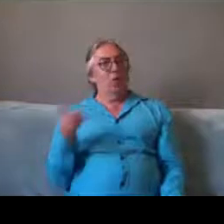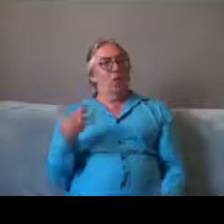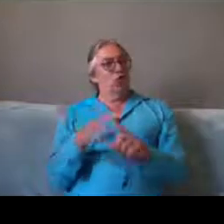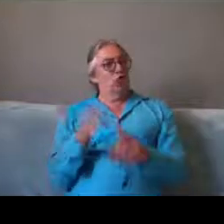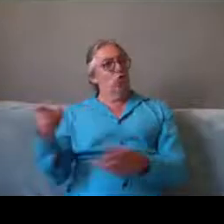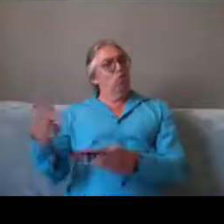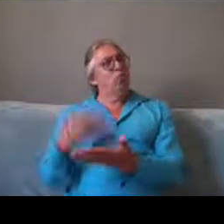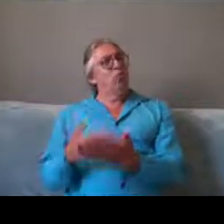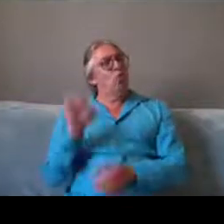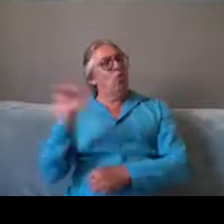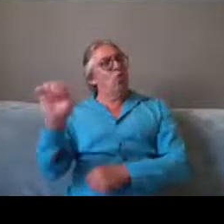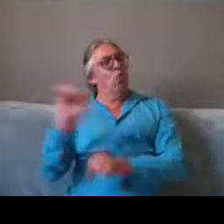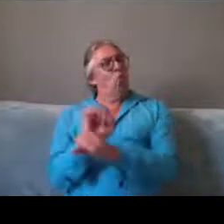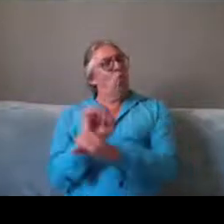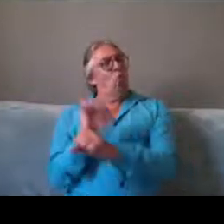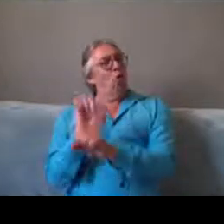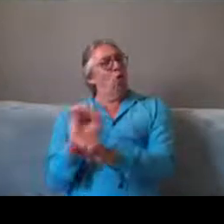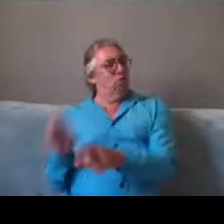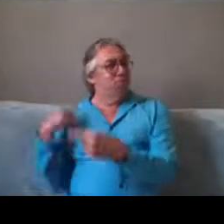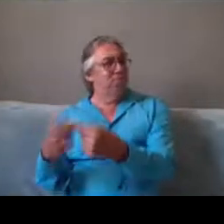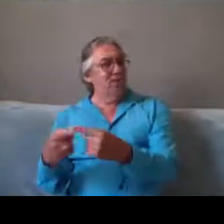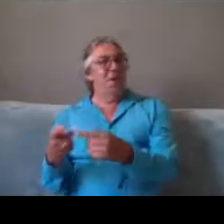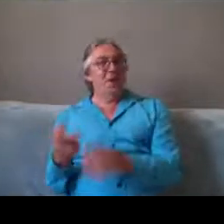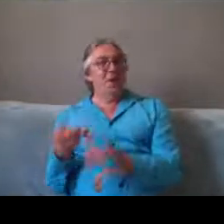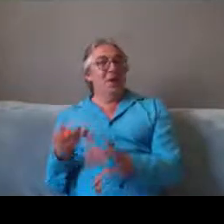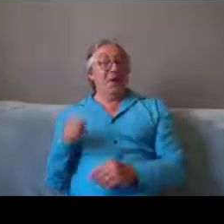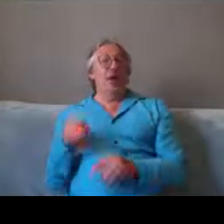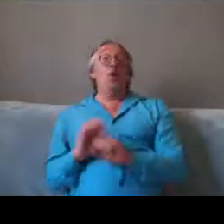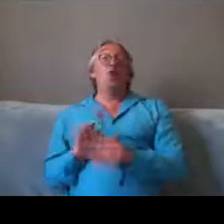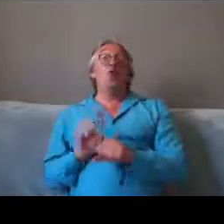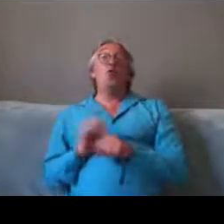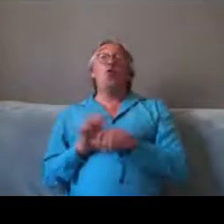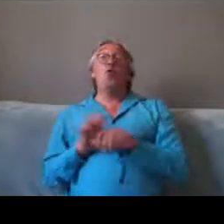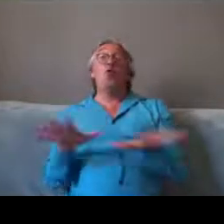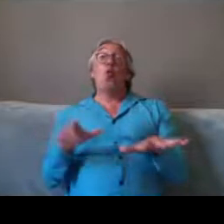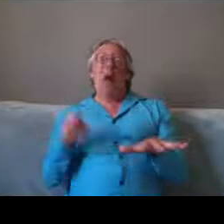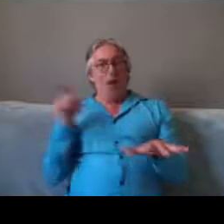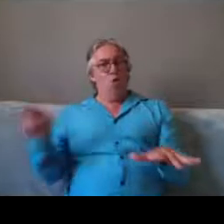that everything I mentioned refers to what the Commission has proposed,